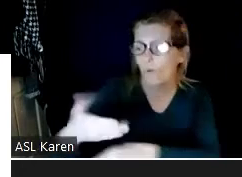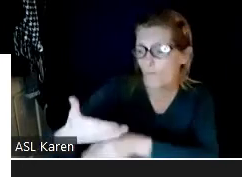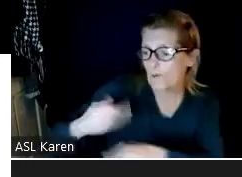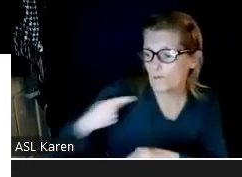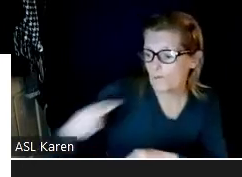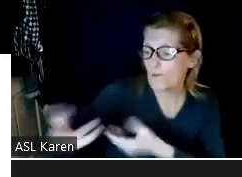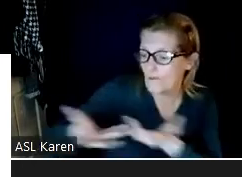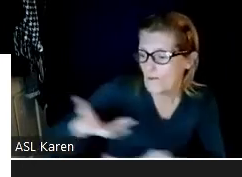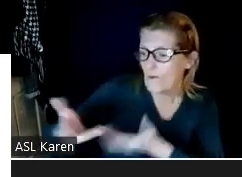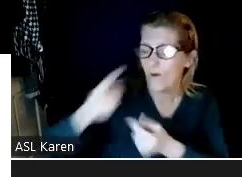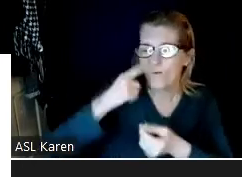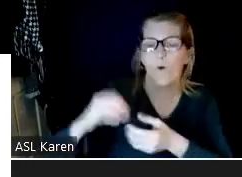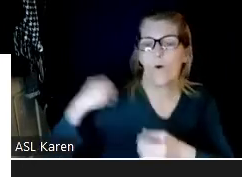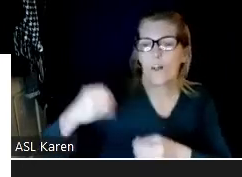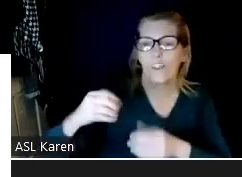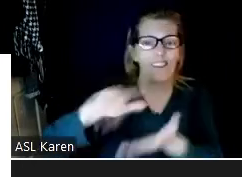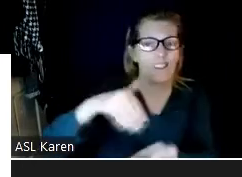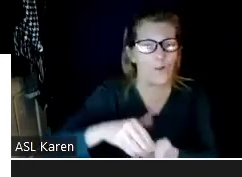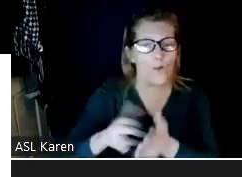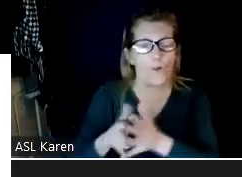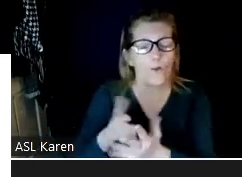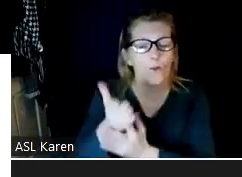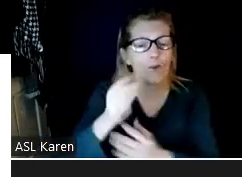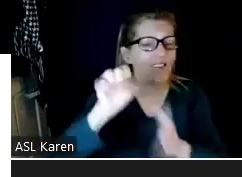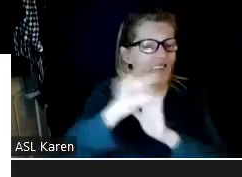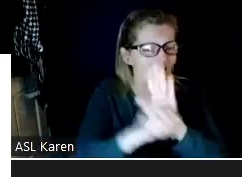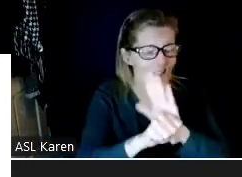15:13:08 source Oregon centers throughout the state, helping businesses find skilled